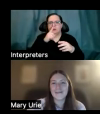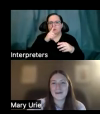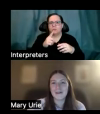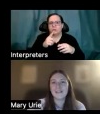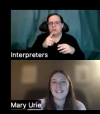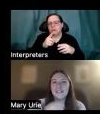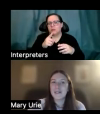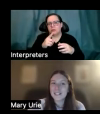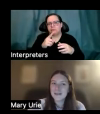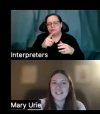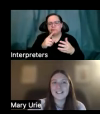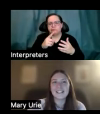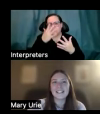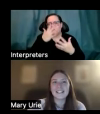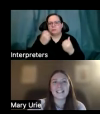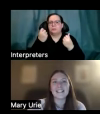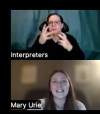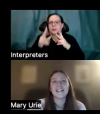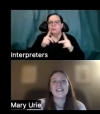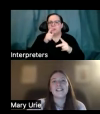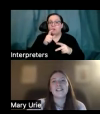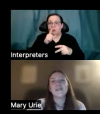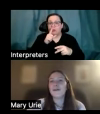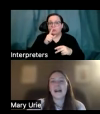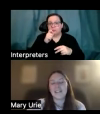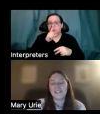of people who are experiencing these things, you don't have a